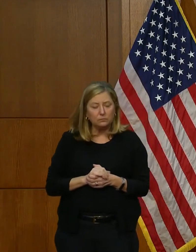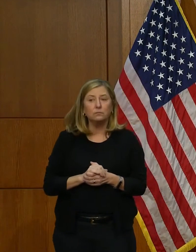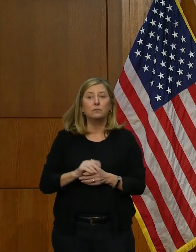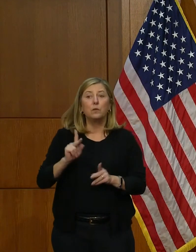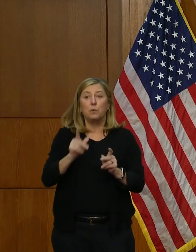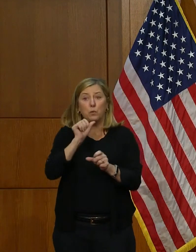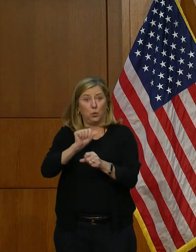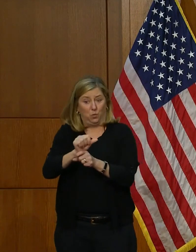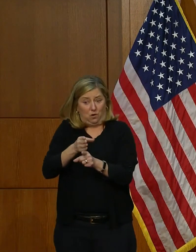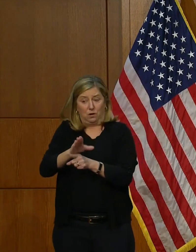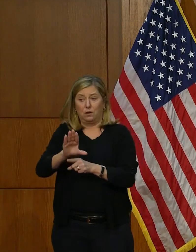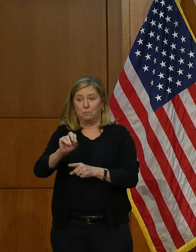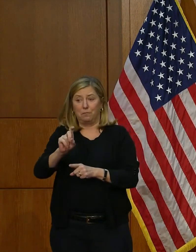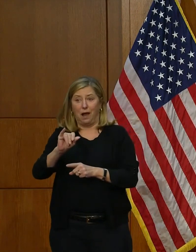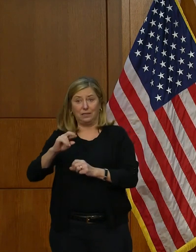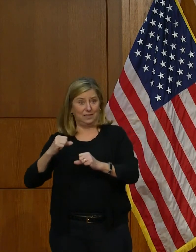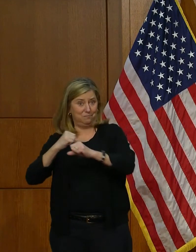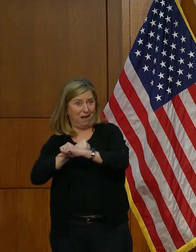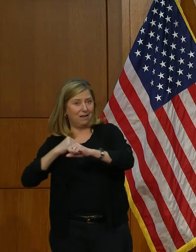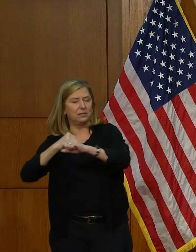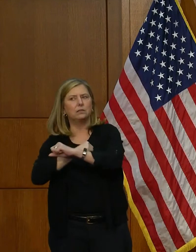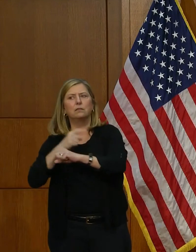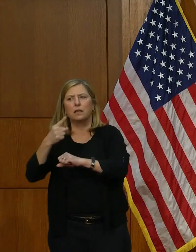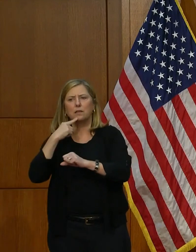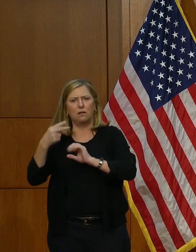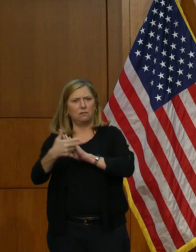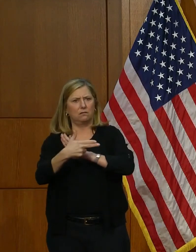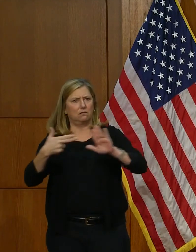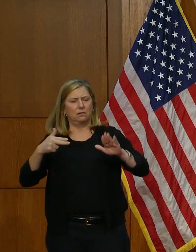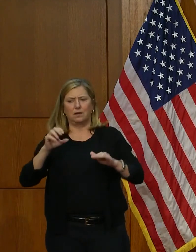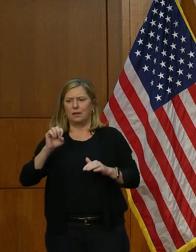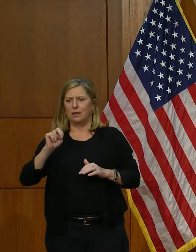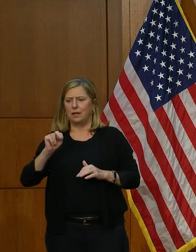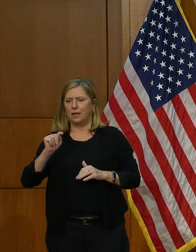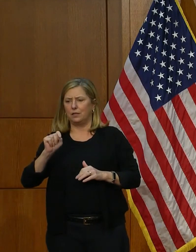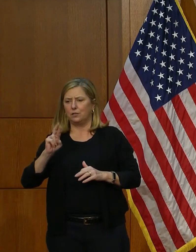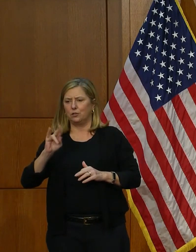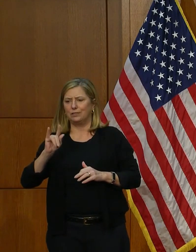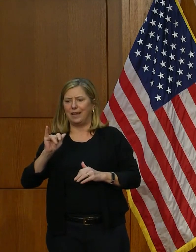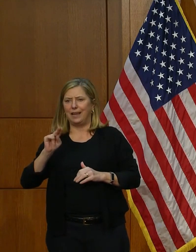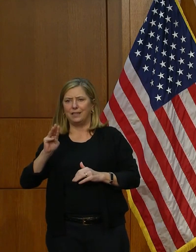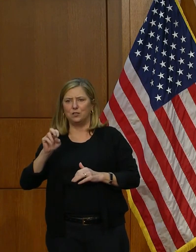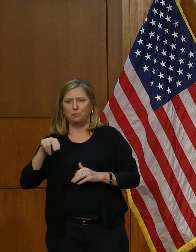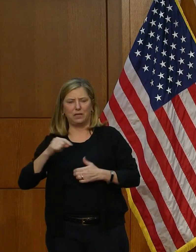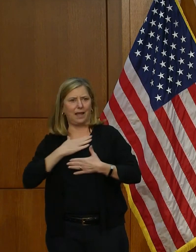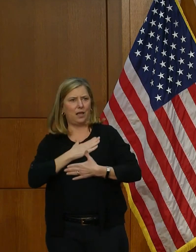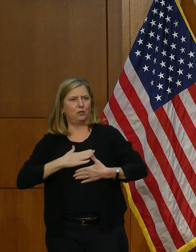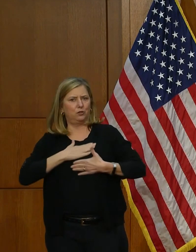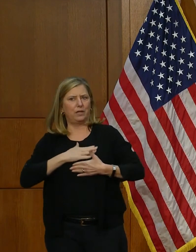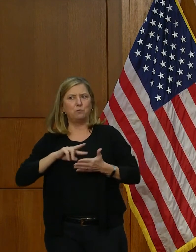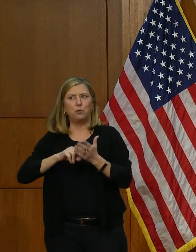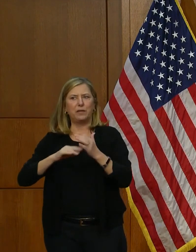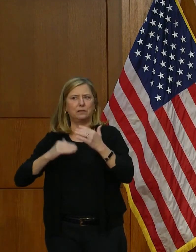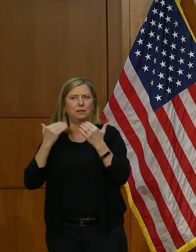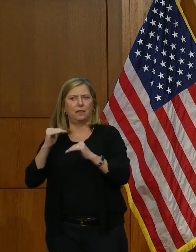ME ONE MORE TIME. WHO ARE IN THE BOX. SAID THAT THEY'VE BEEN